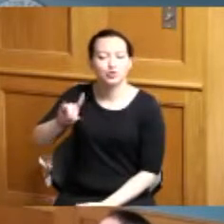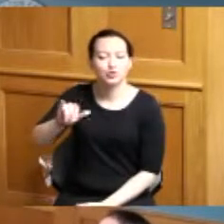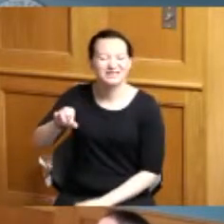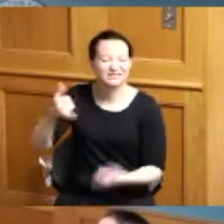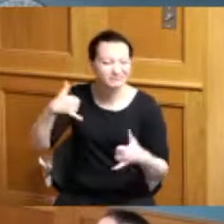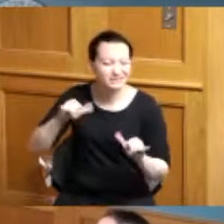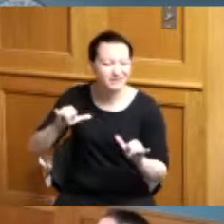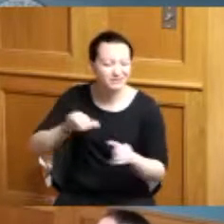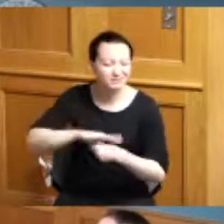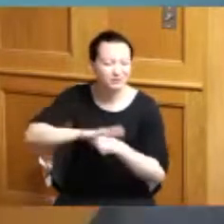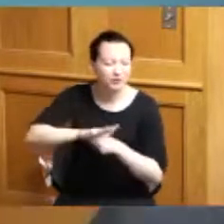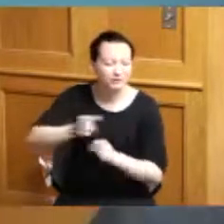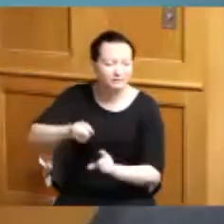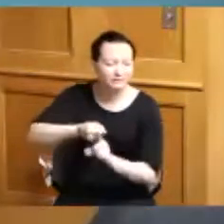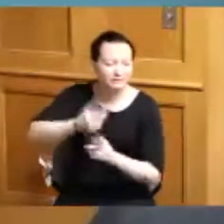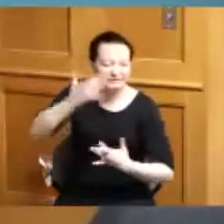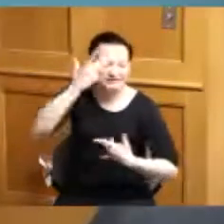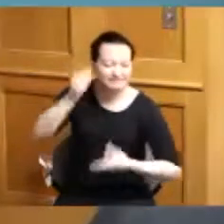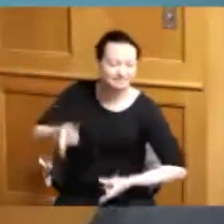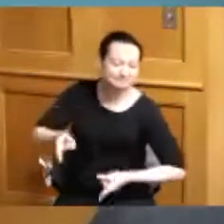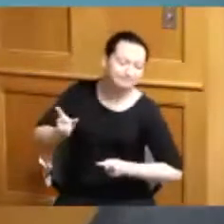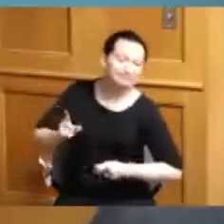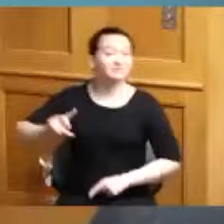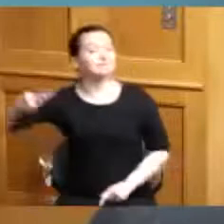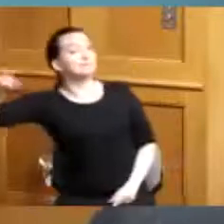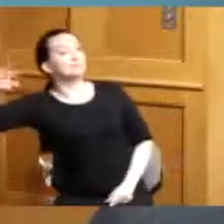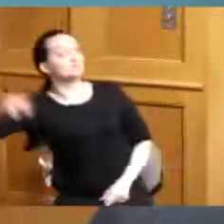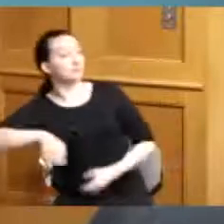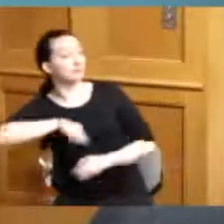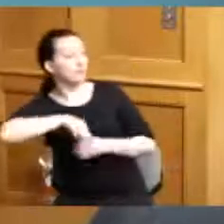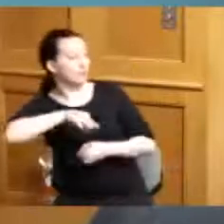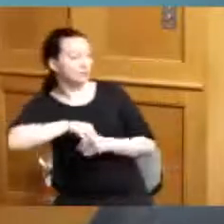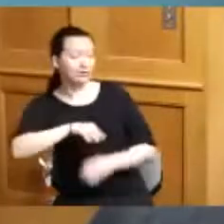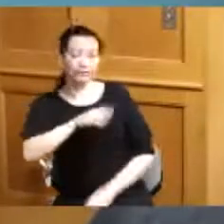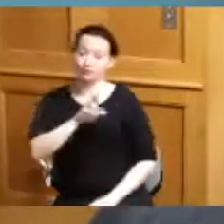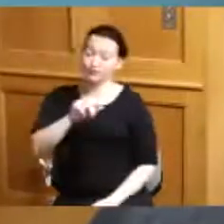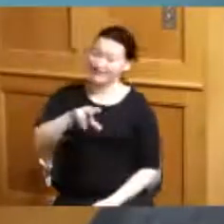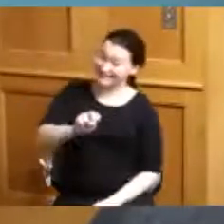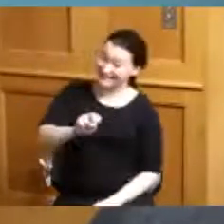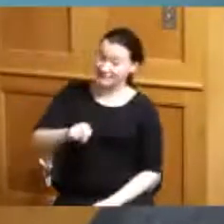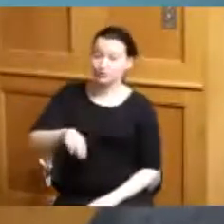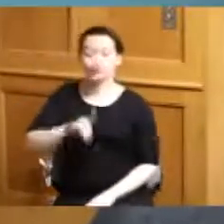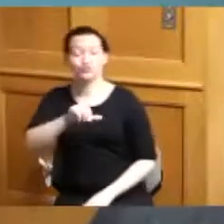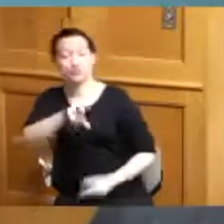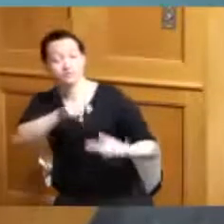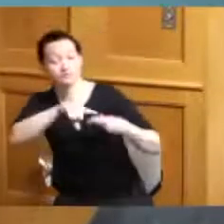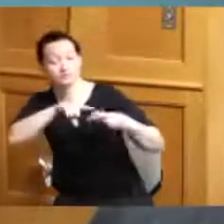recovering from Covid second Commissioner Reese yes Commissioner Driehaus yes